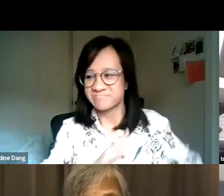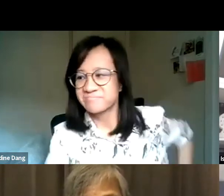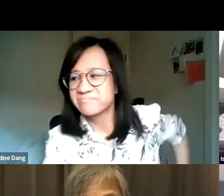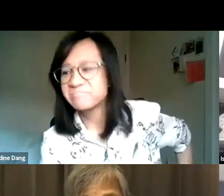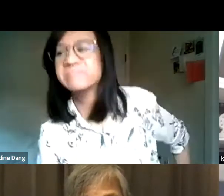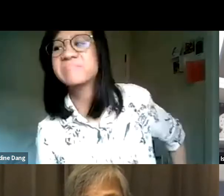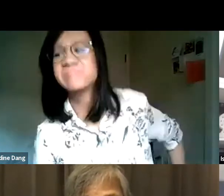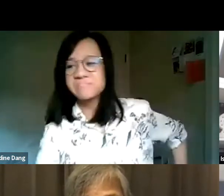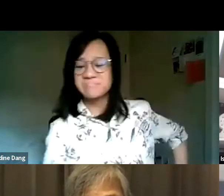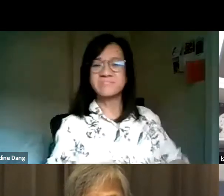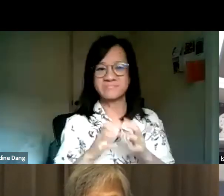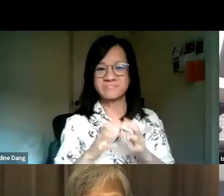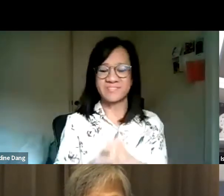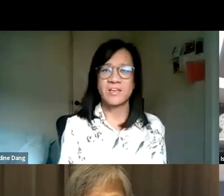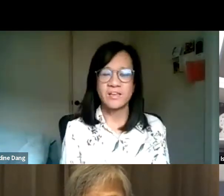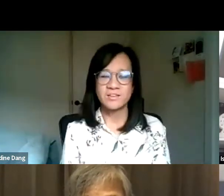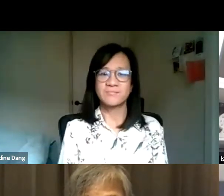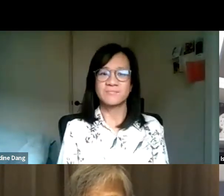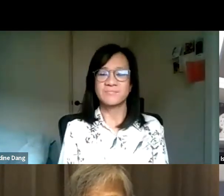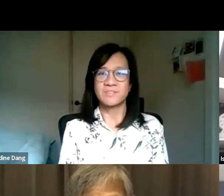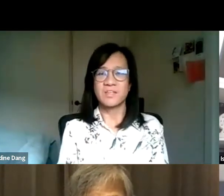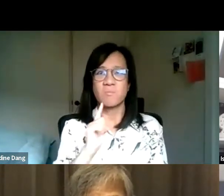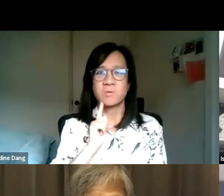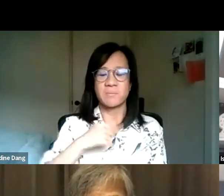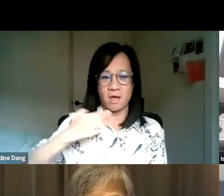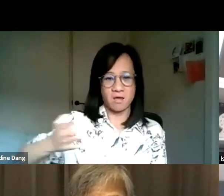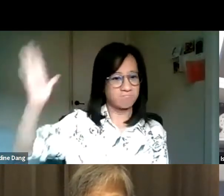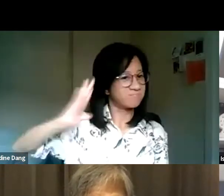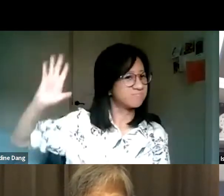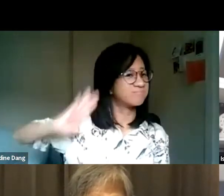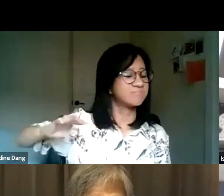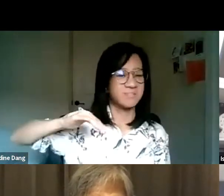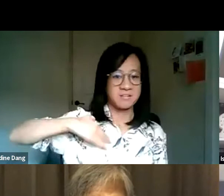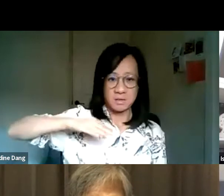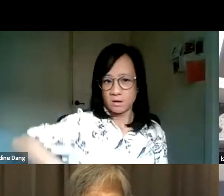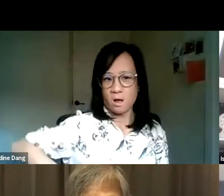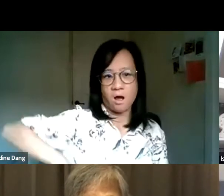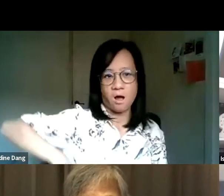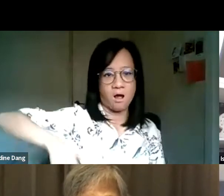Sure.